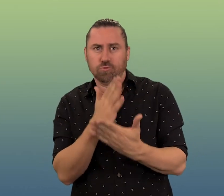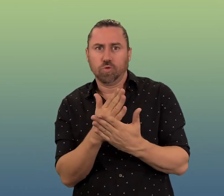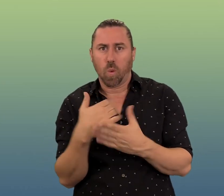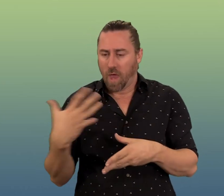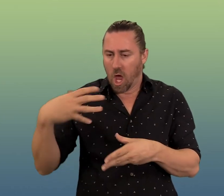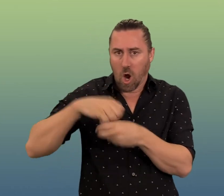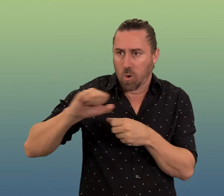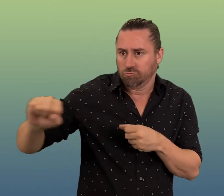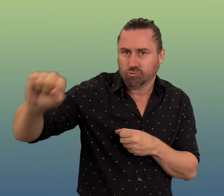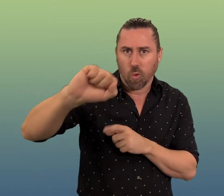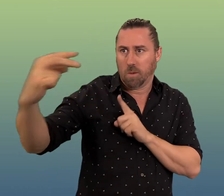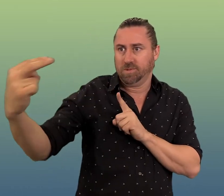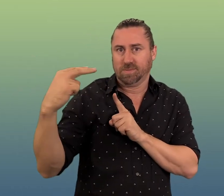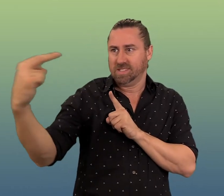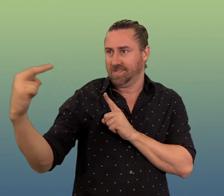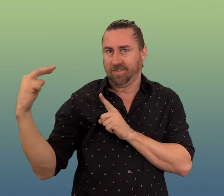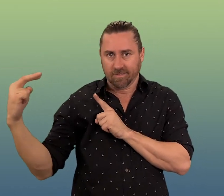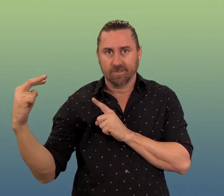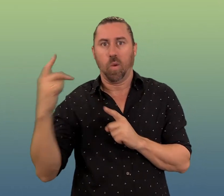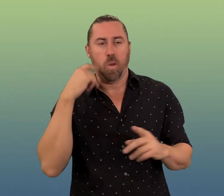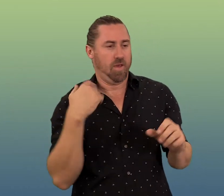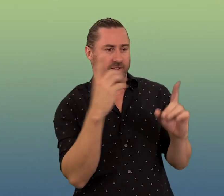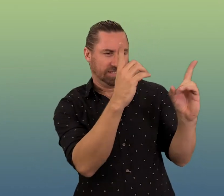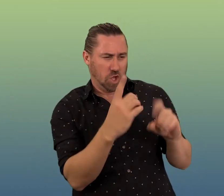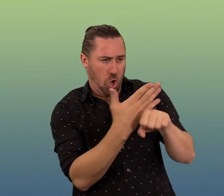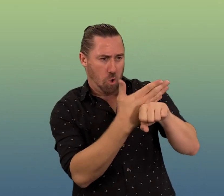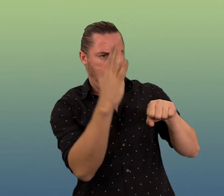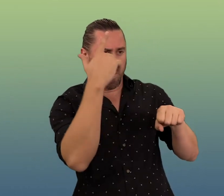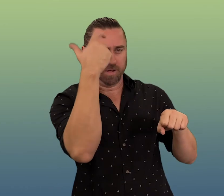that actively involves customers and stakeholders in the design process.